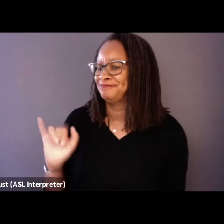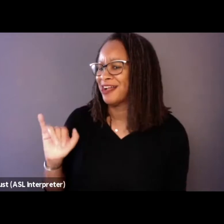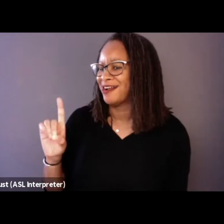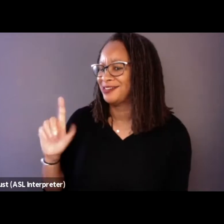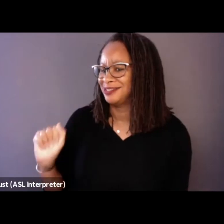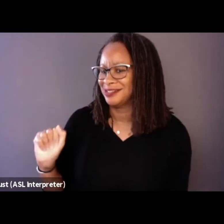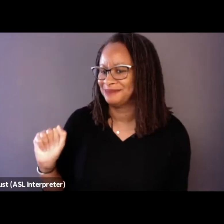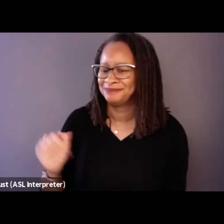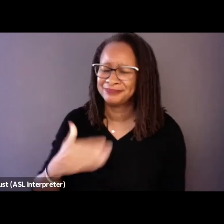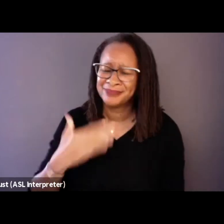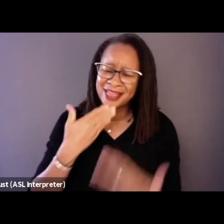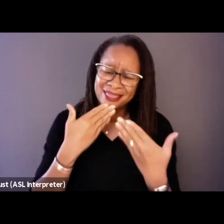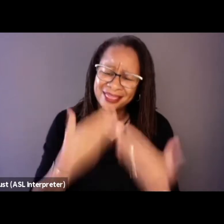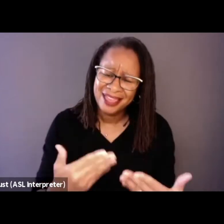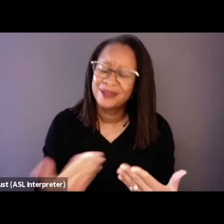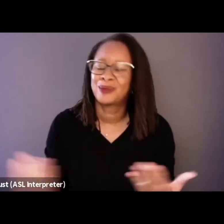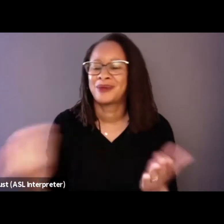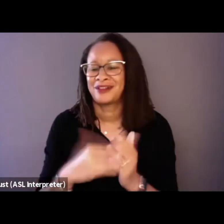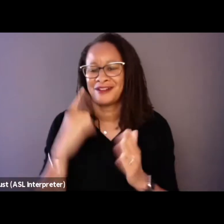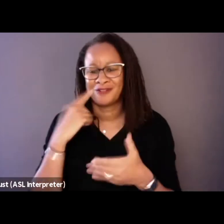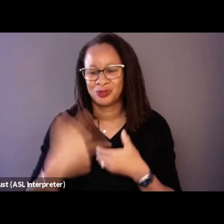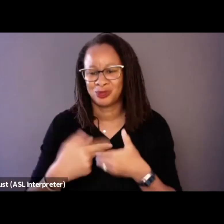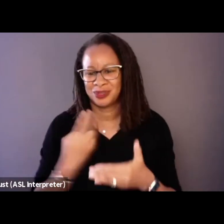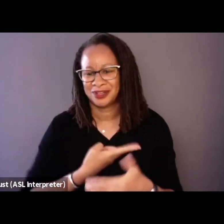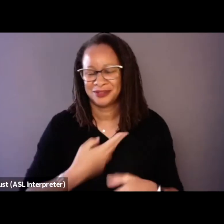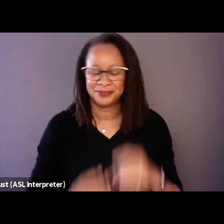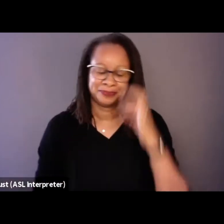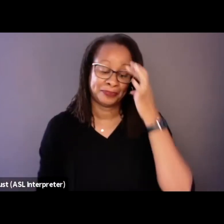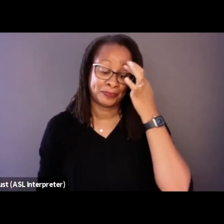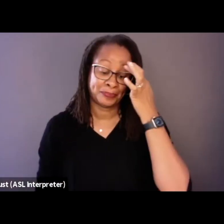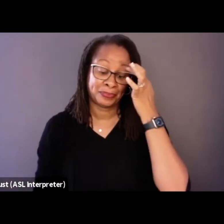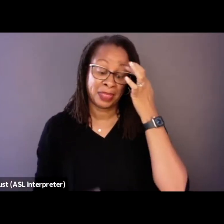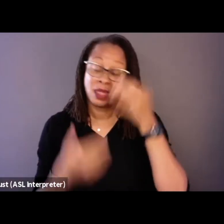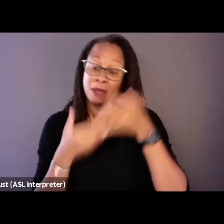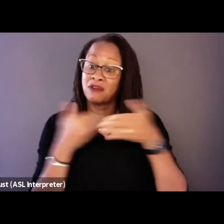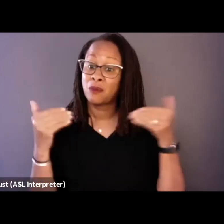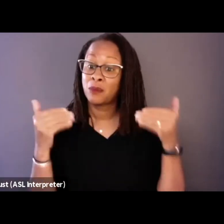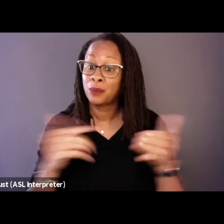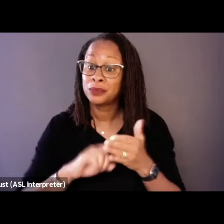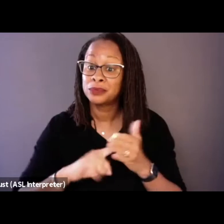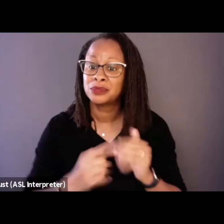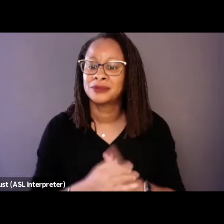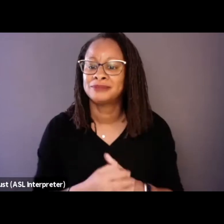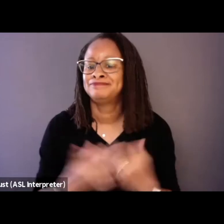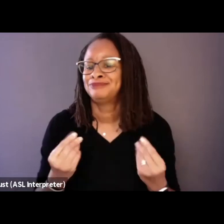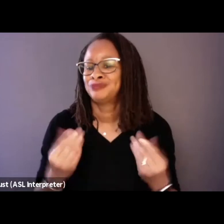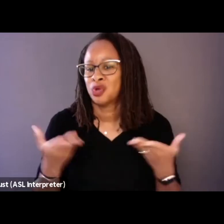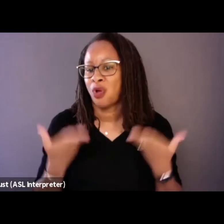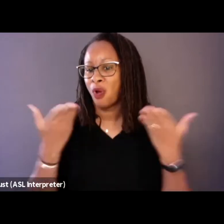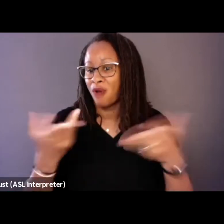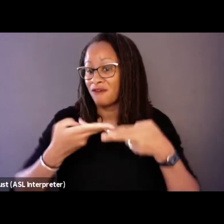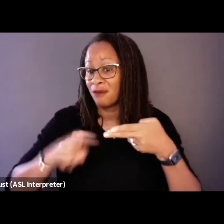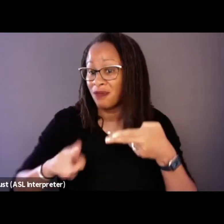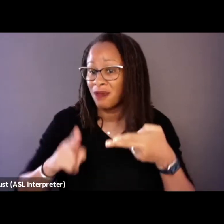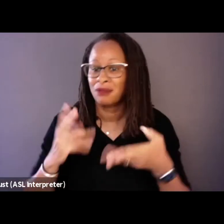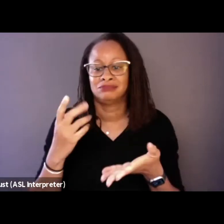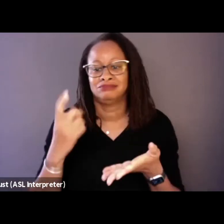Thank you as always for joining us. Before we get started, I would like to offer just a brief land acknowledgement.